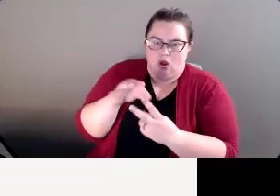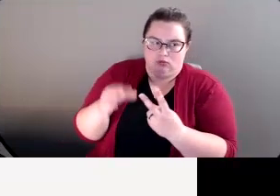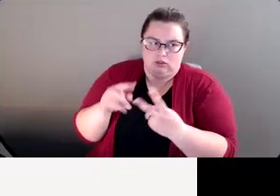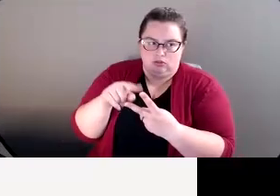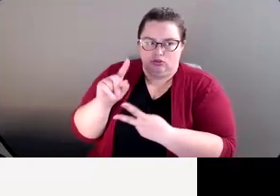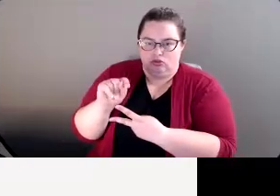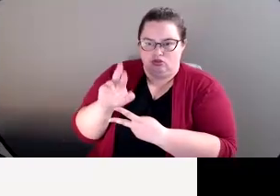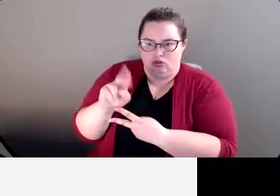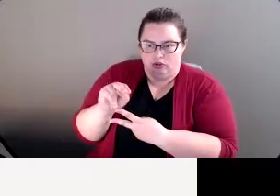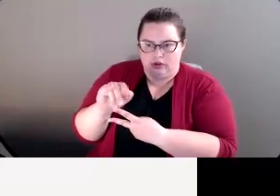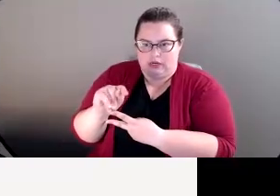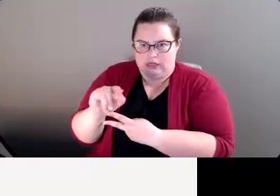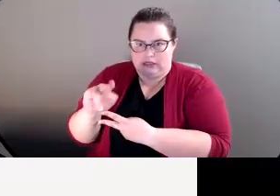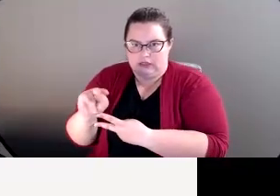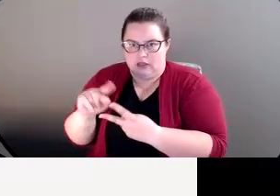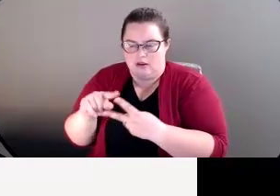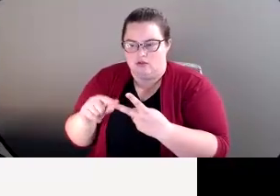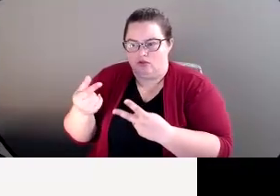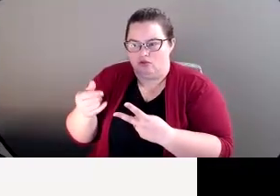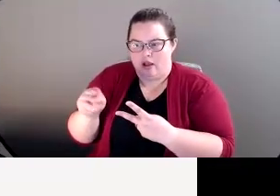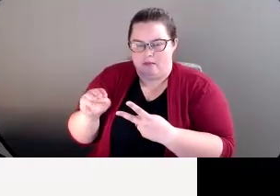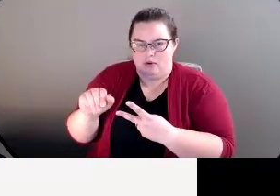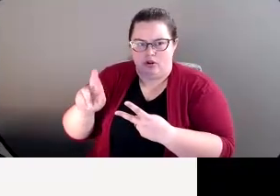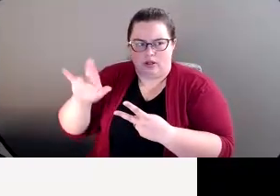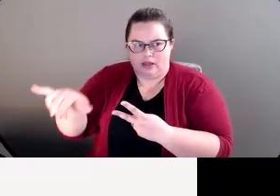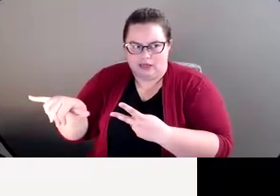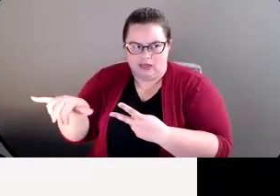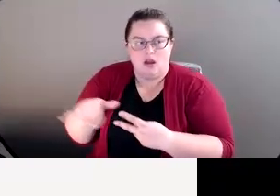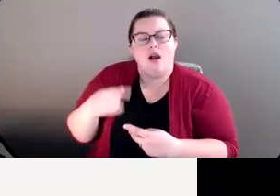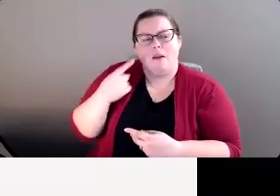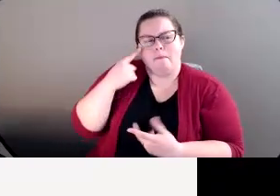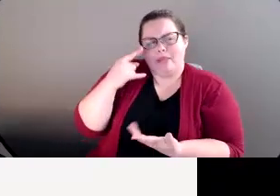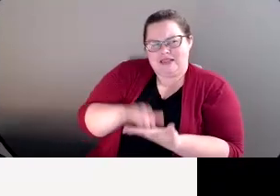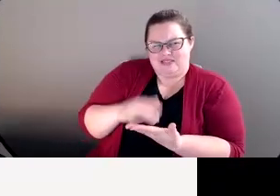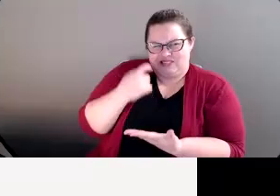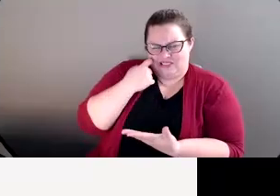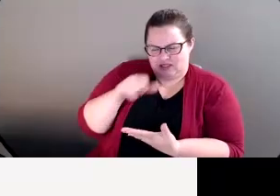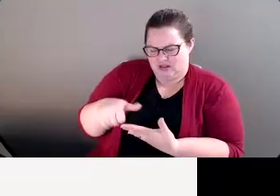I believe we just received another email. Was it this week or last week?